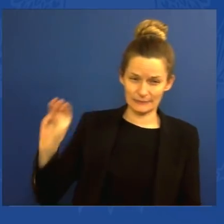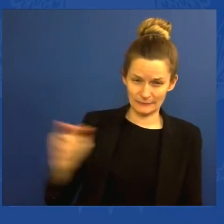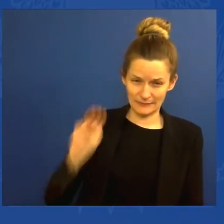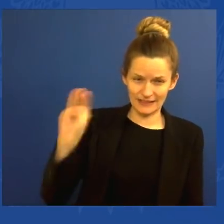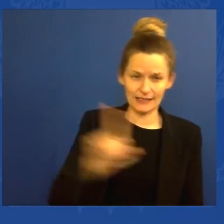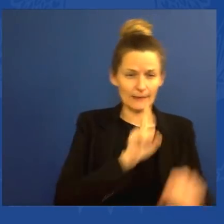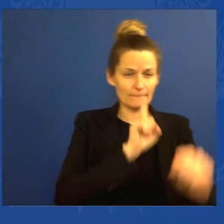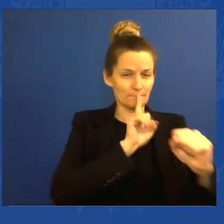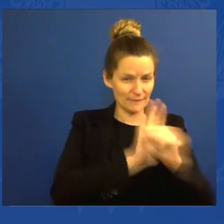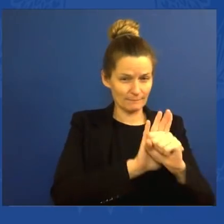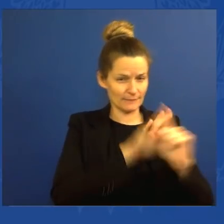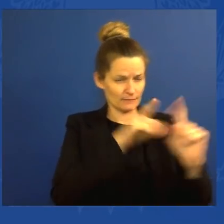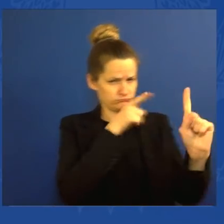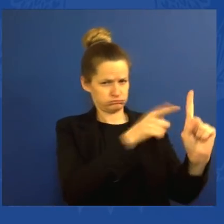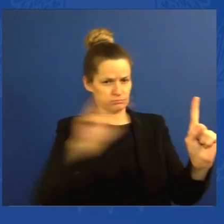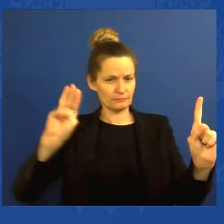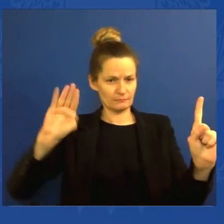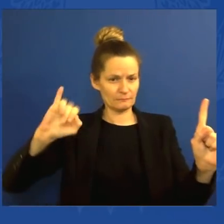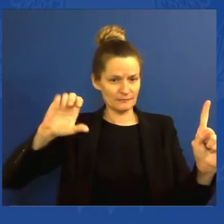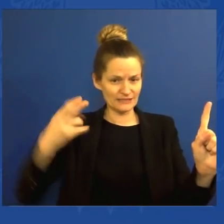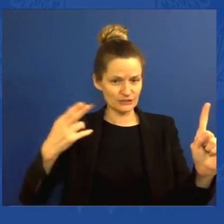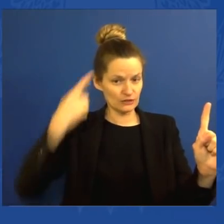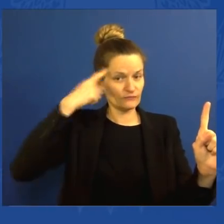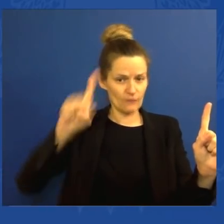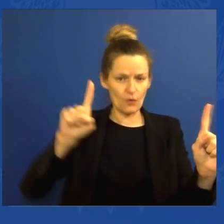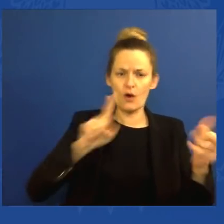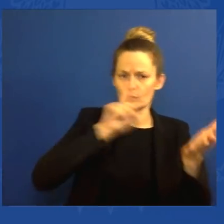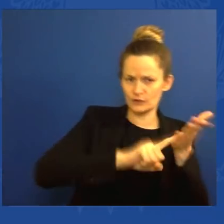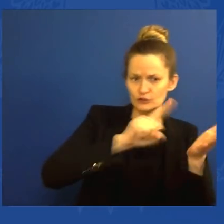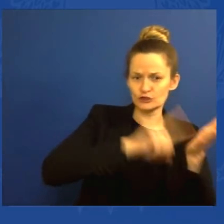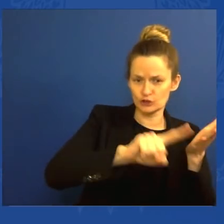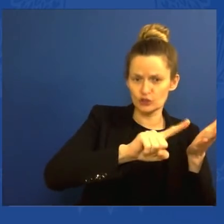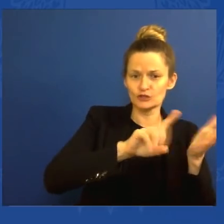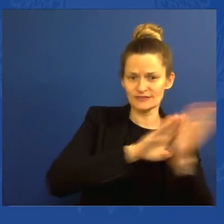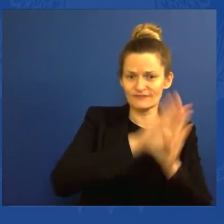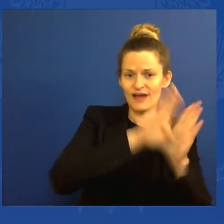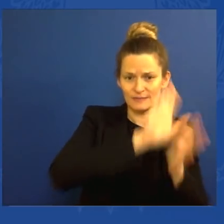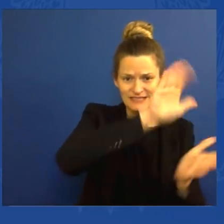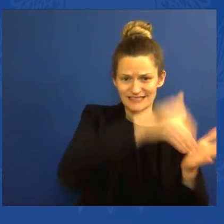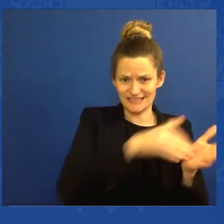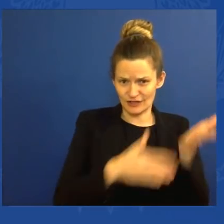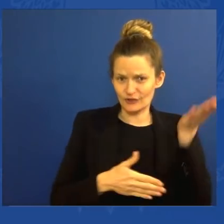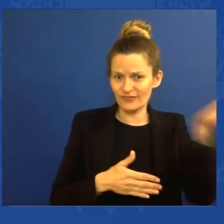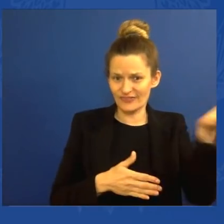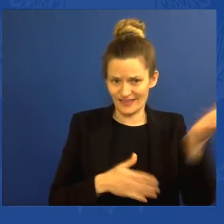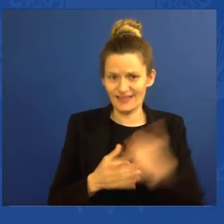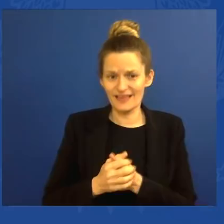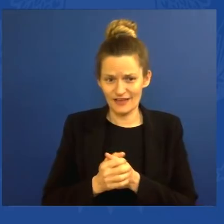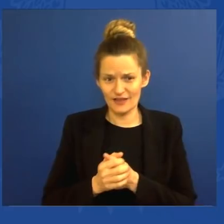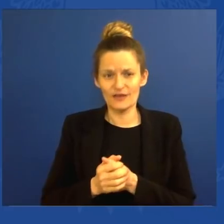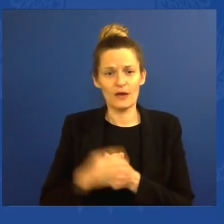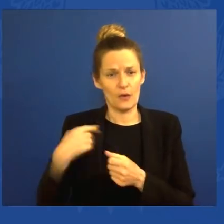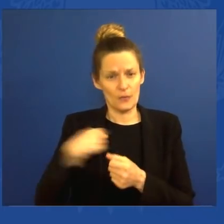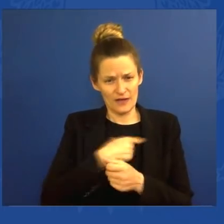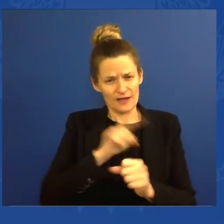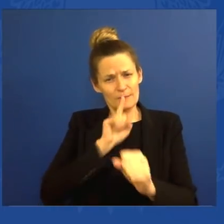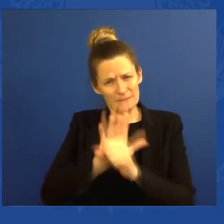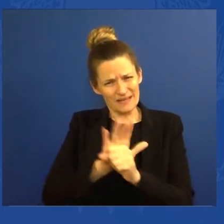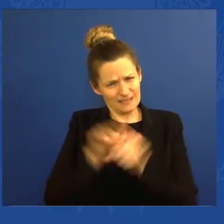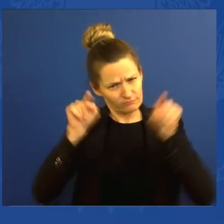So this is demonstrative of our commitment to the United States. We have nine factories in the U.S. We sell --